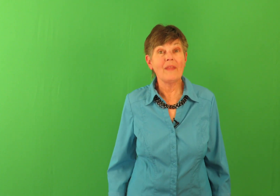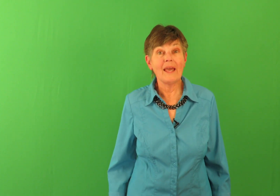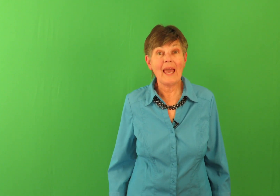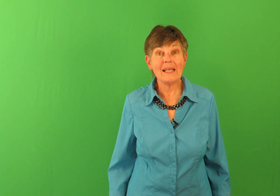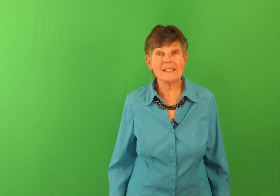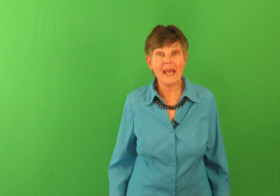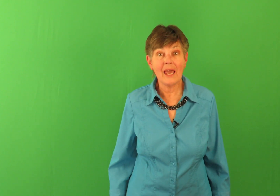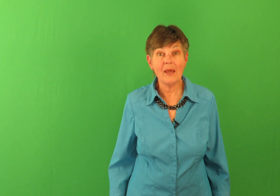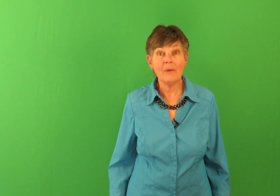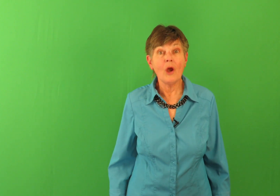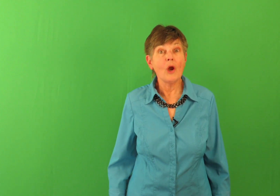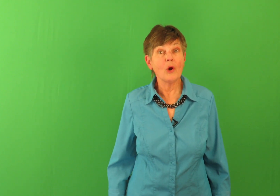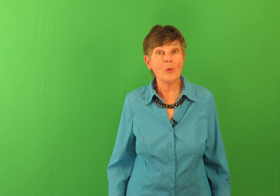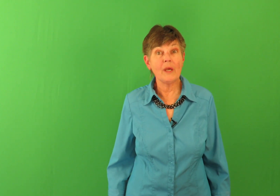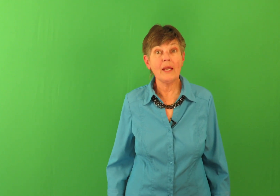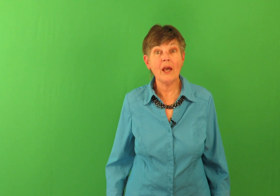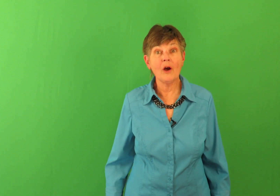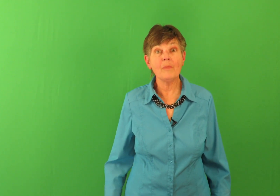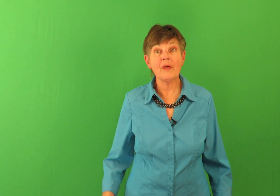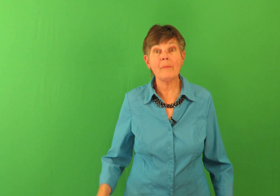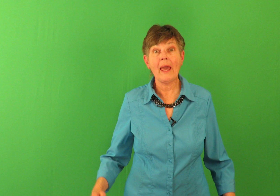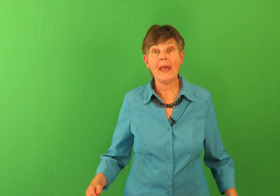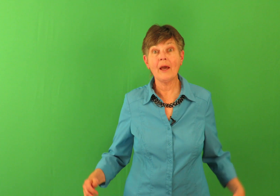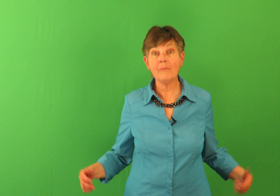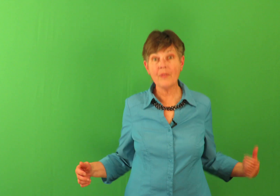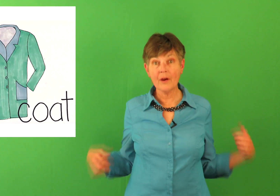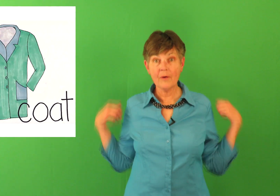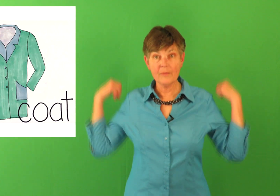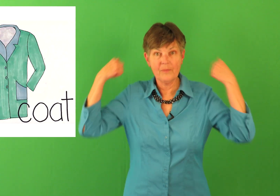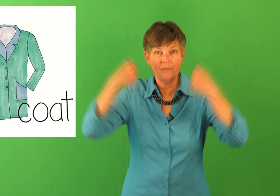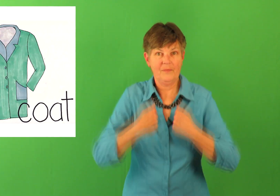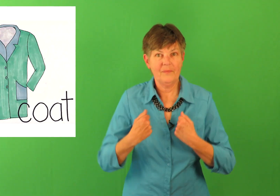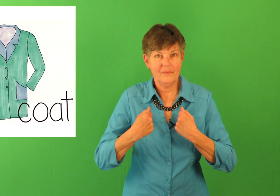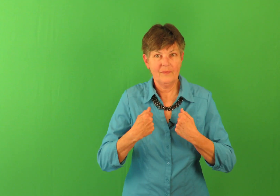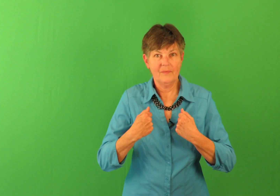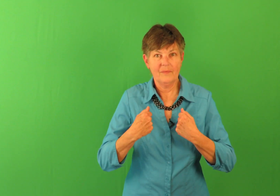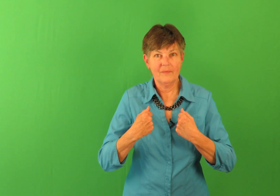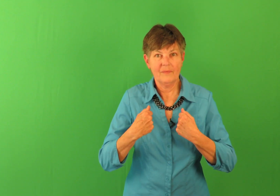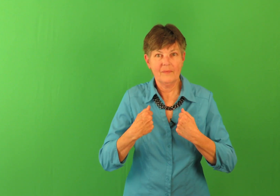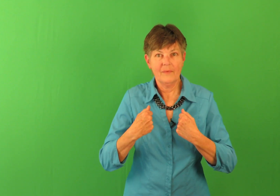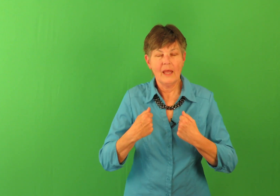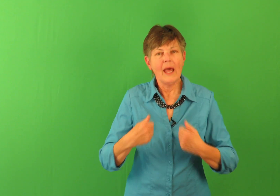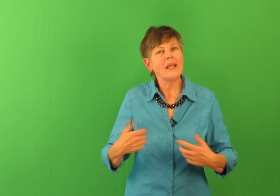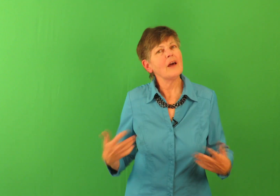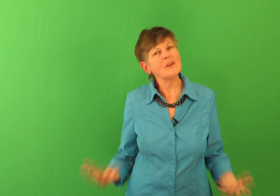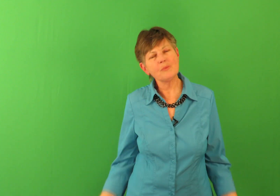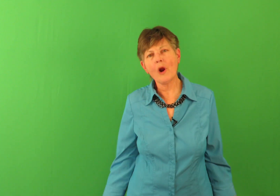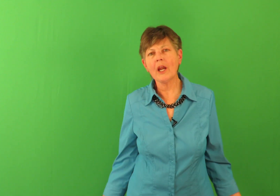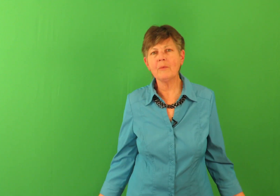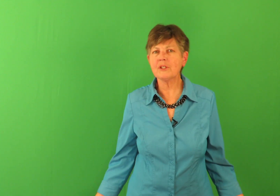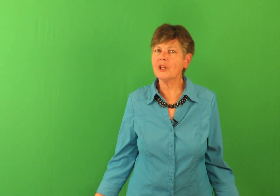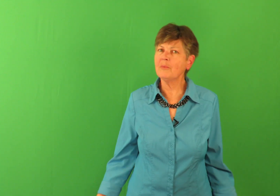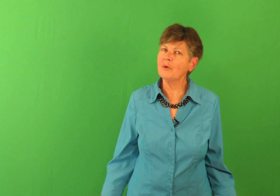the guests came Karine helped them hang up there now this party was going to be